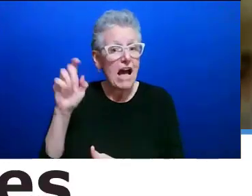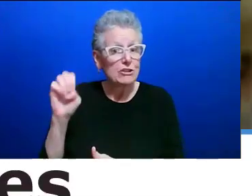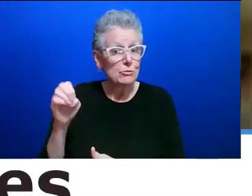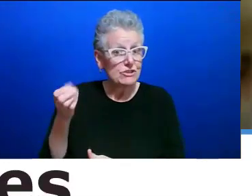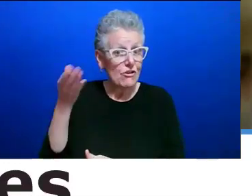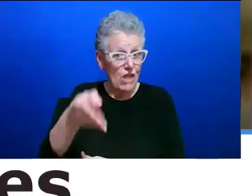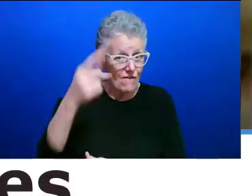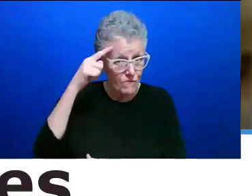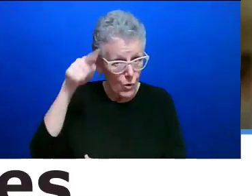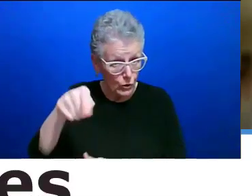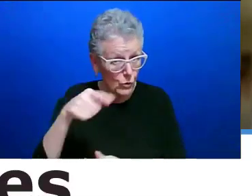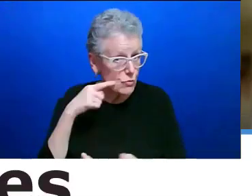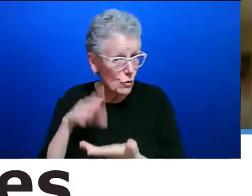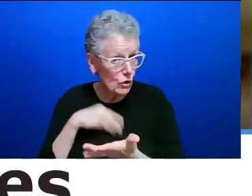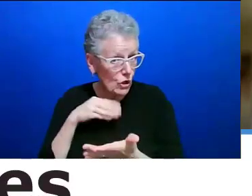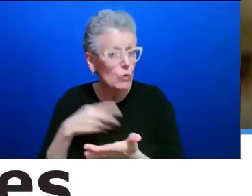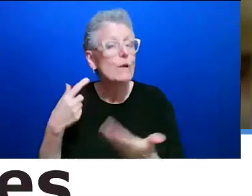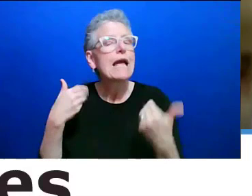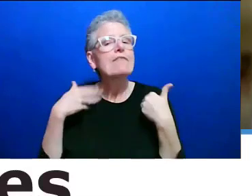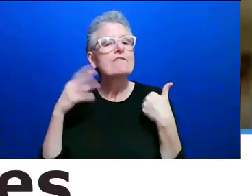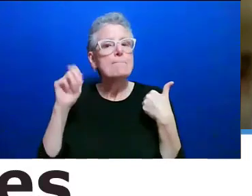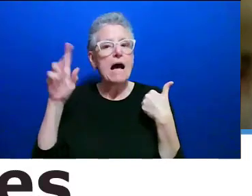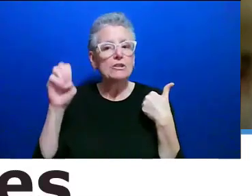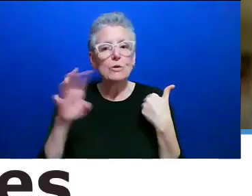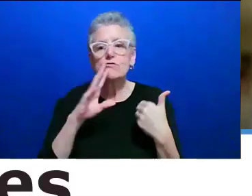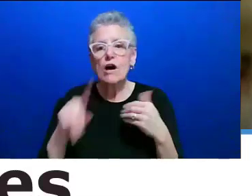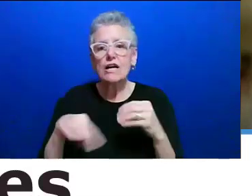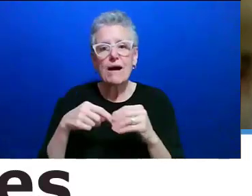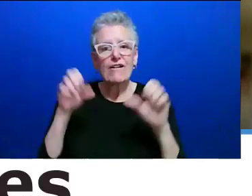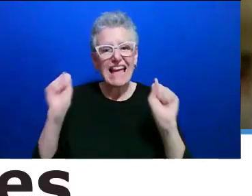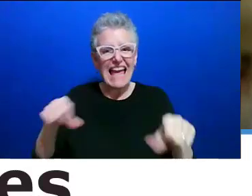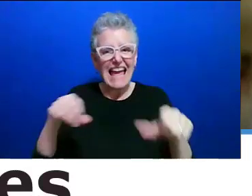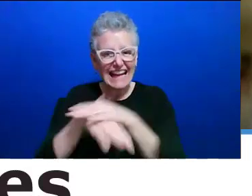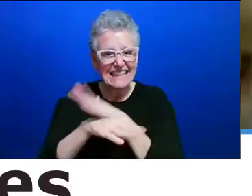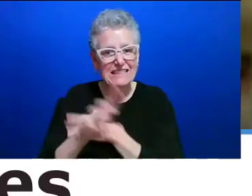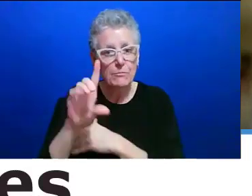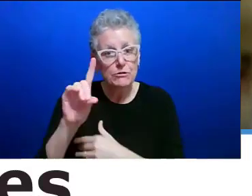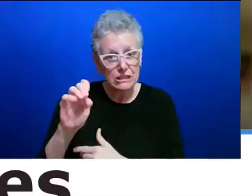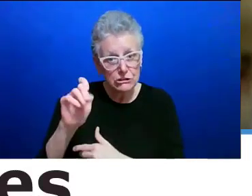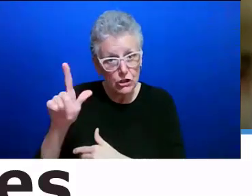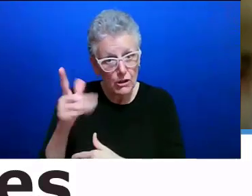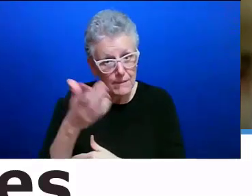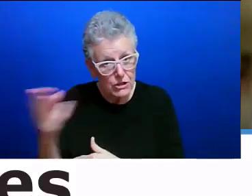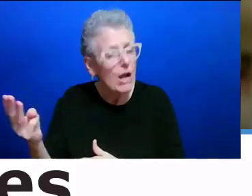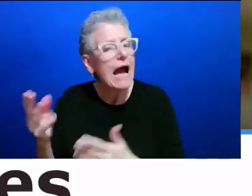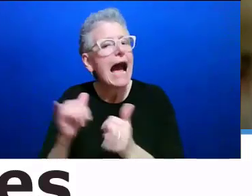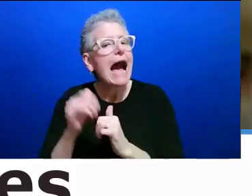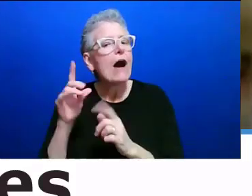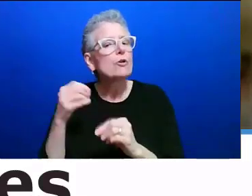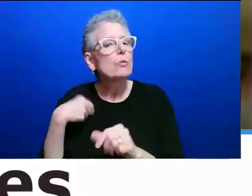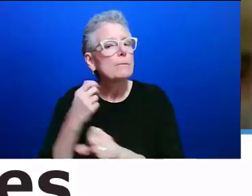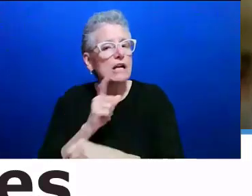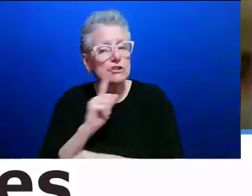We have a module on accessible digital materials. So how do we ensure the materials we're creating